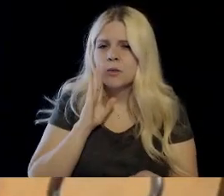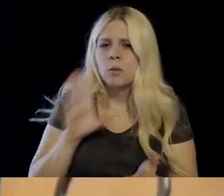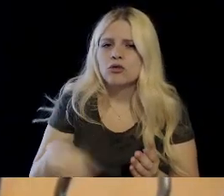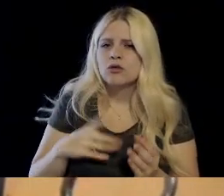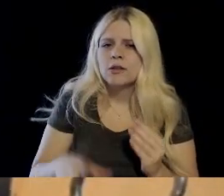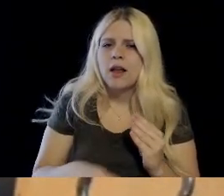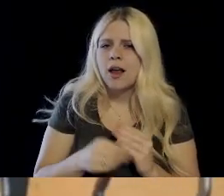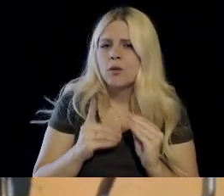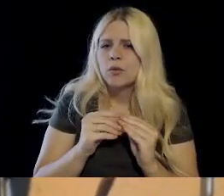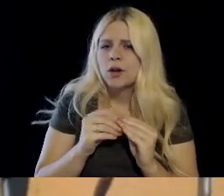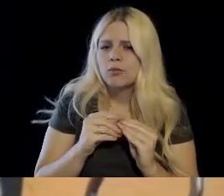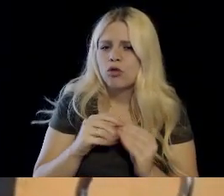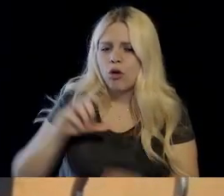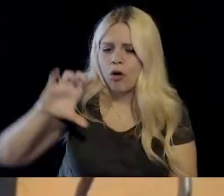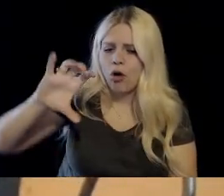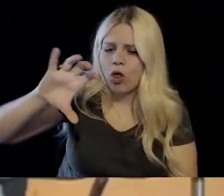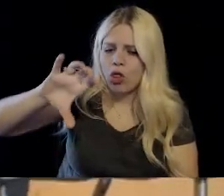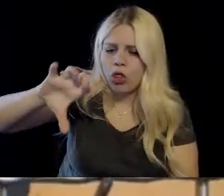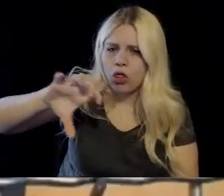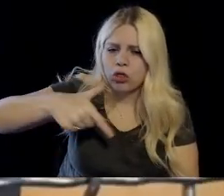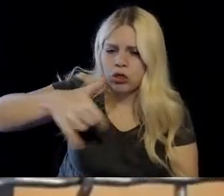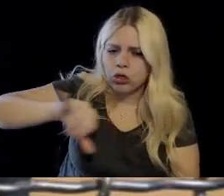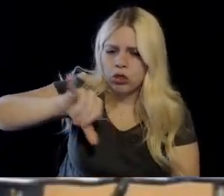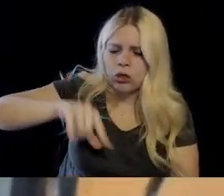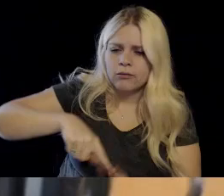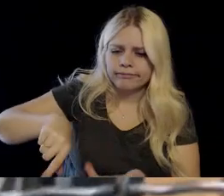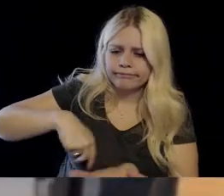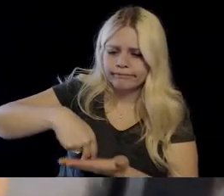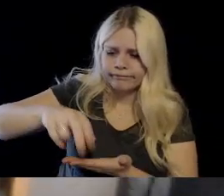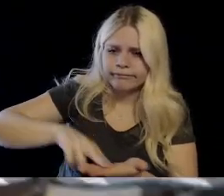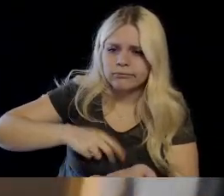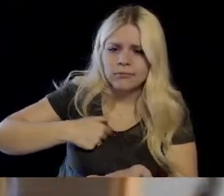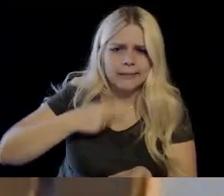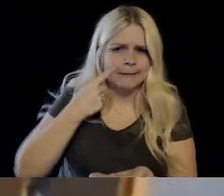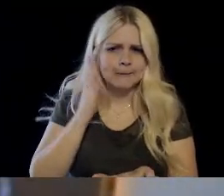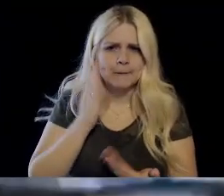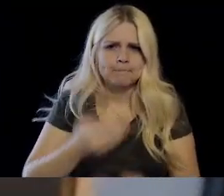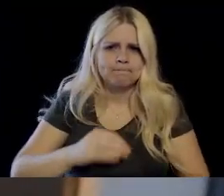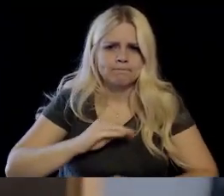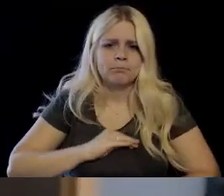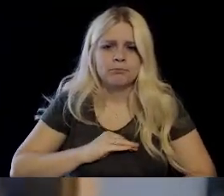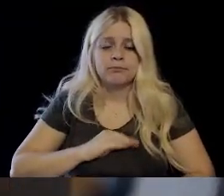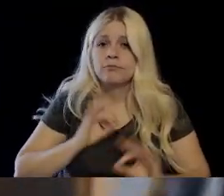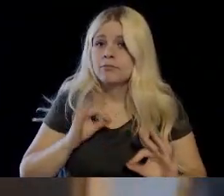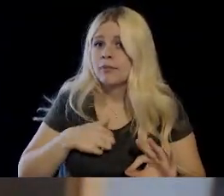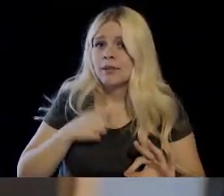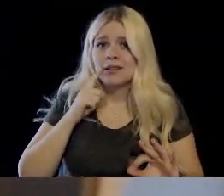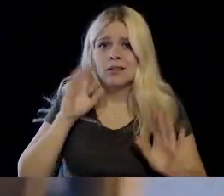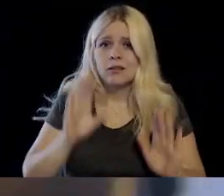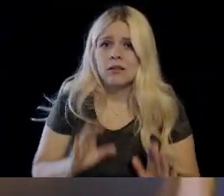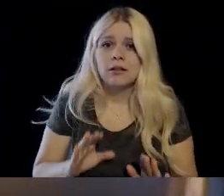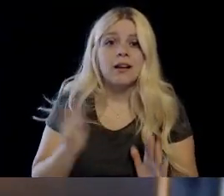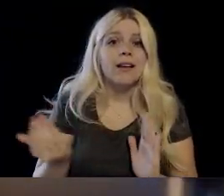Joanne: Um, canvas and then we'll just have to call it good enough. Erica: Alright! Hey, I think it's great enough! You guys, it's Animal Art Week on Facebook